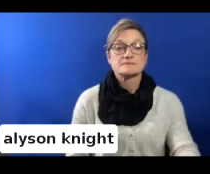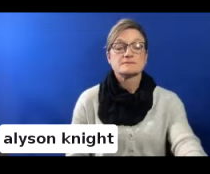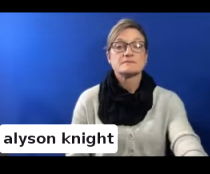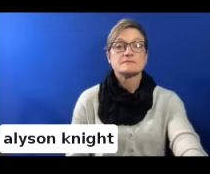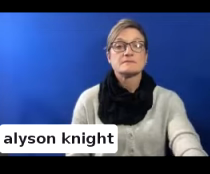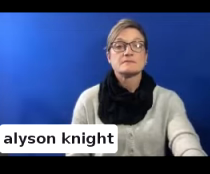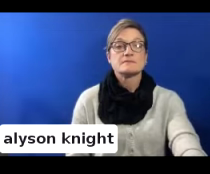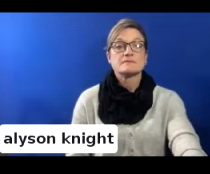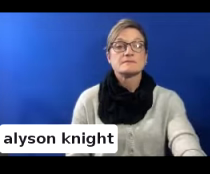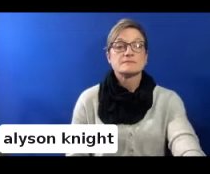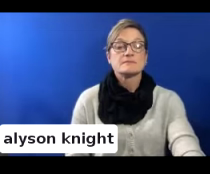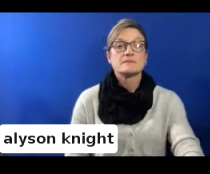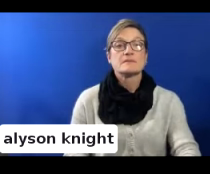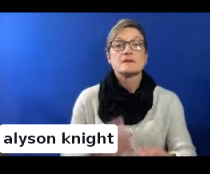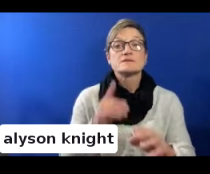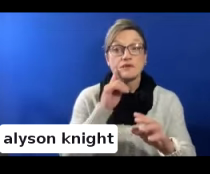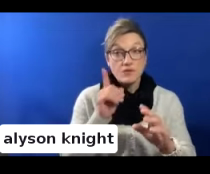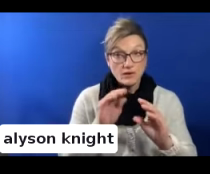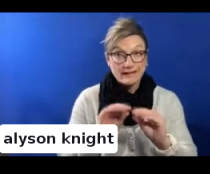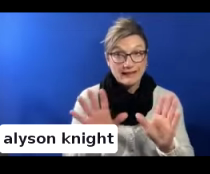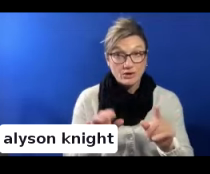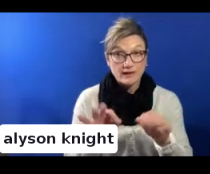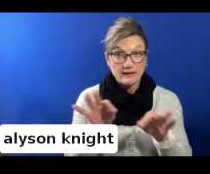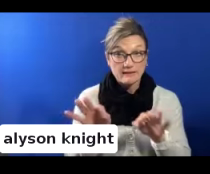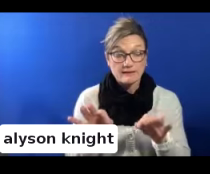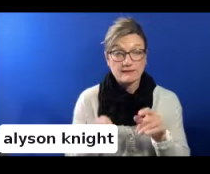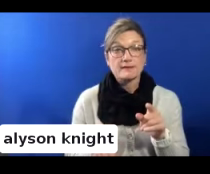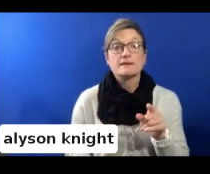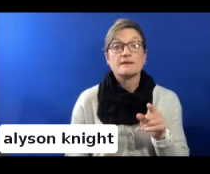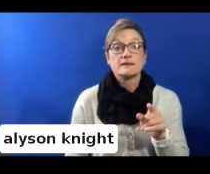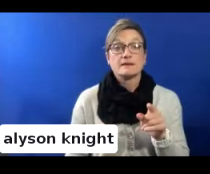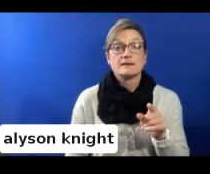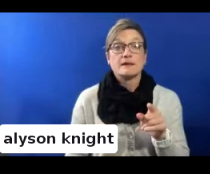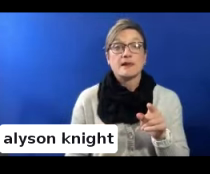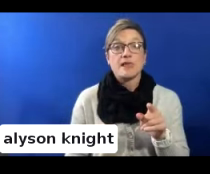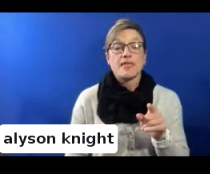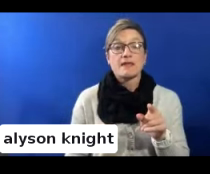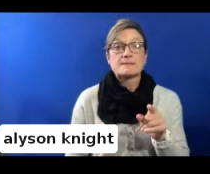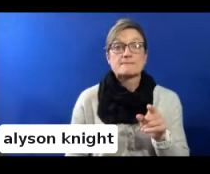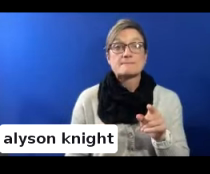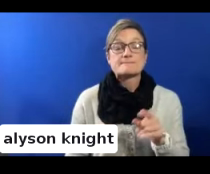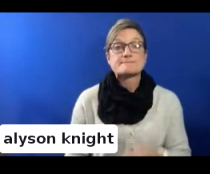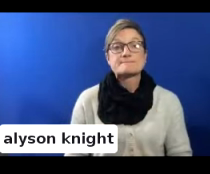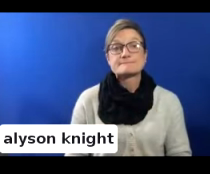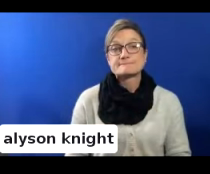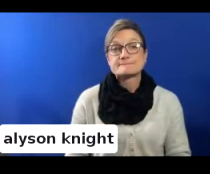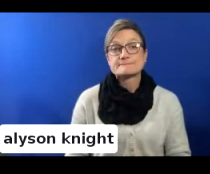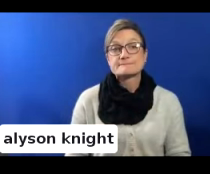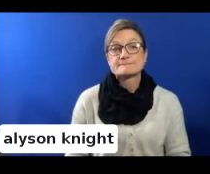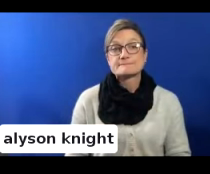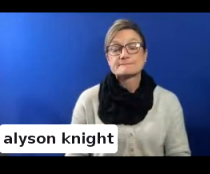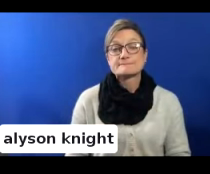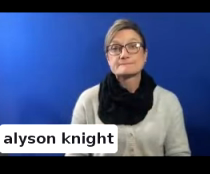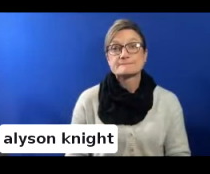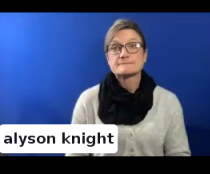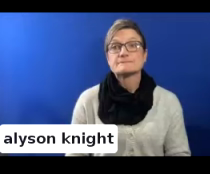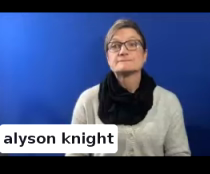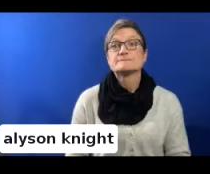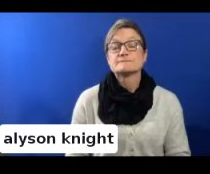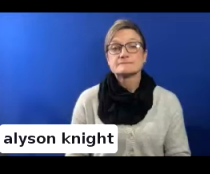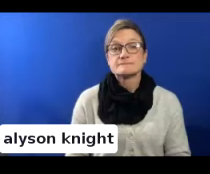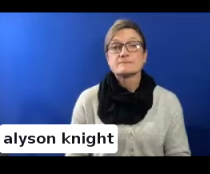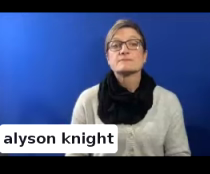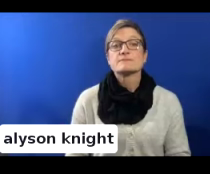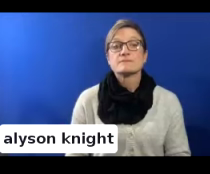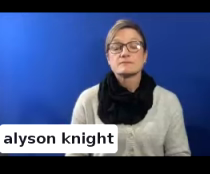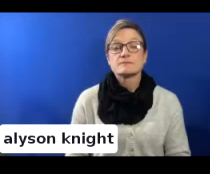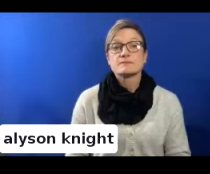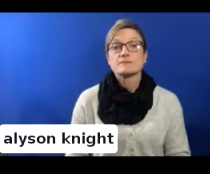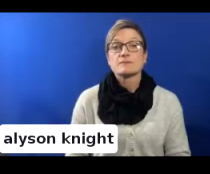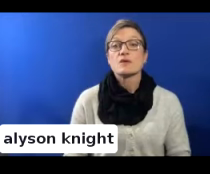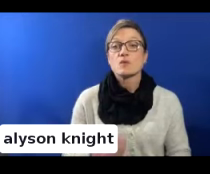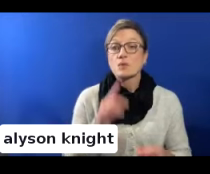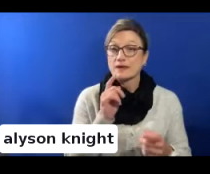For clarity, we have a way to revise the budget and